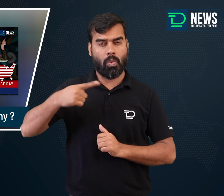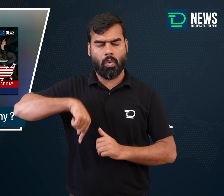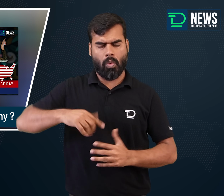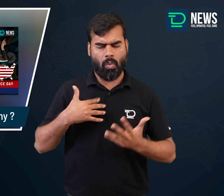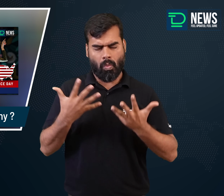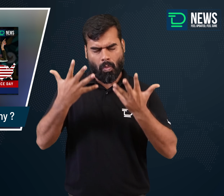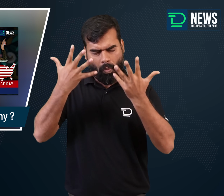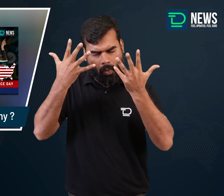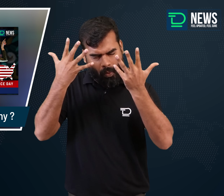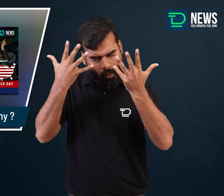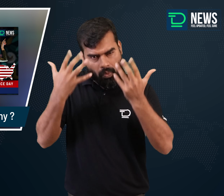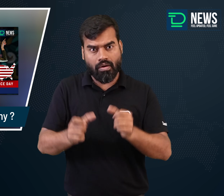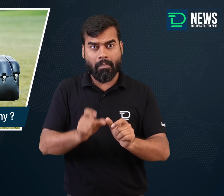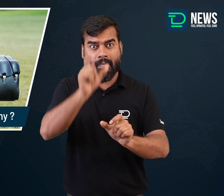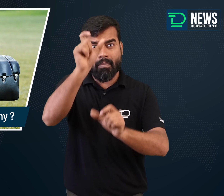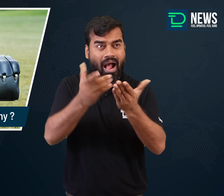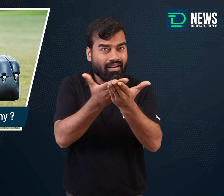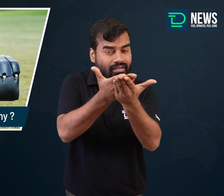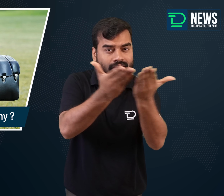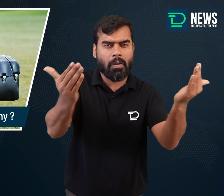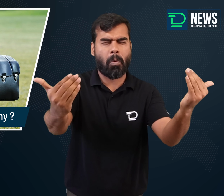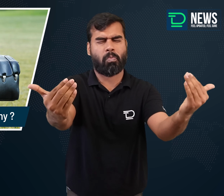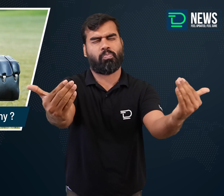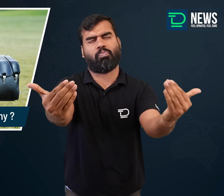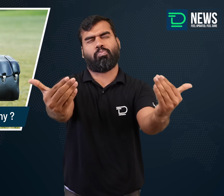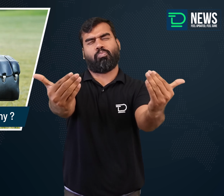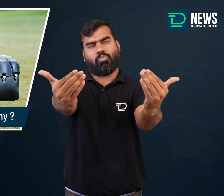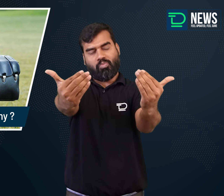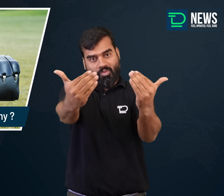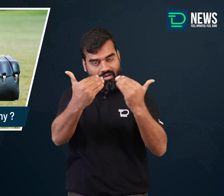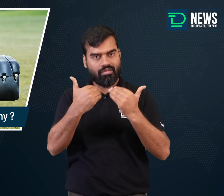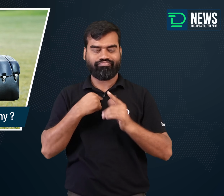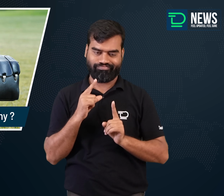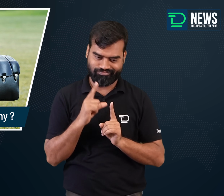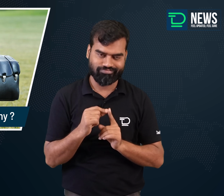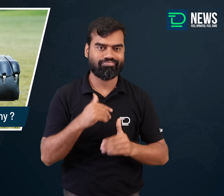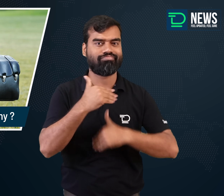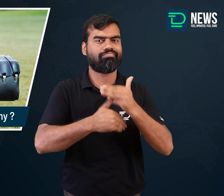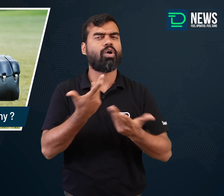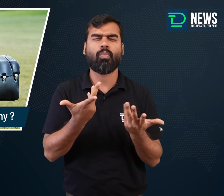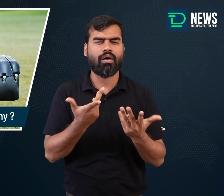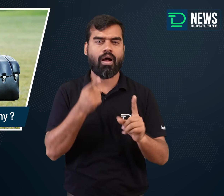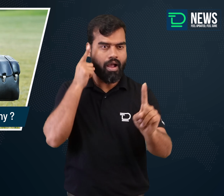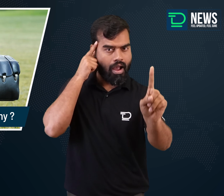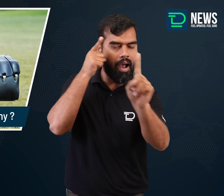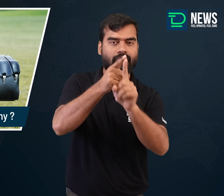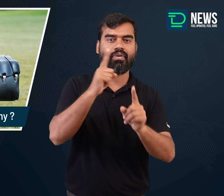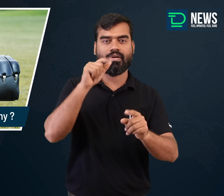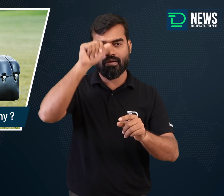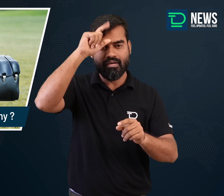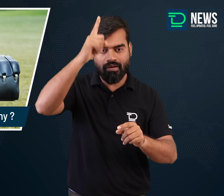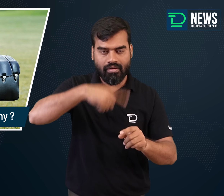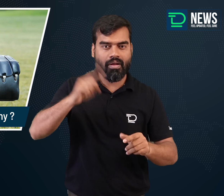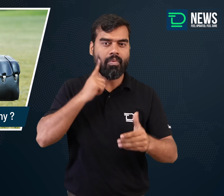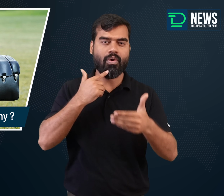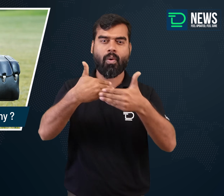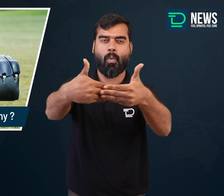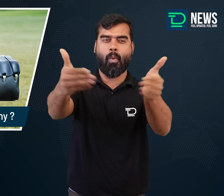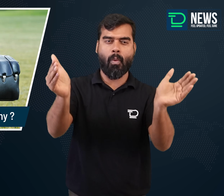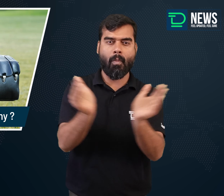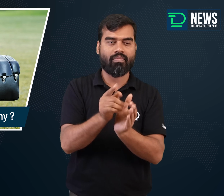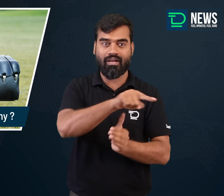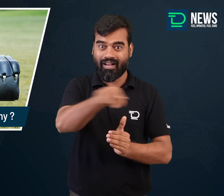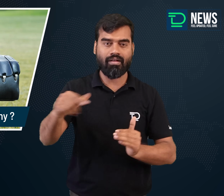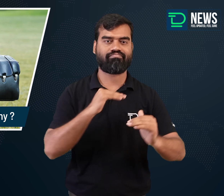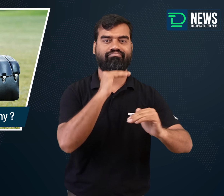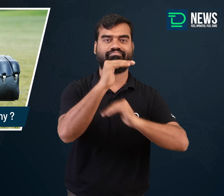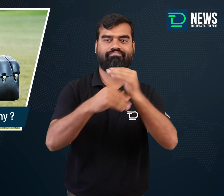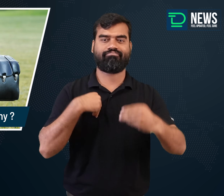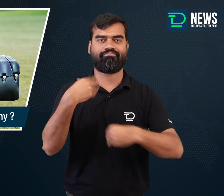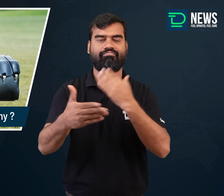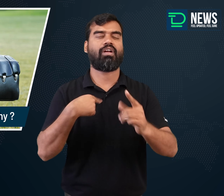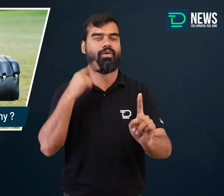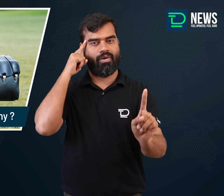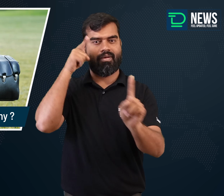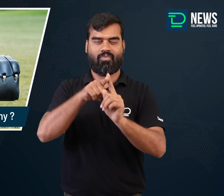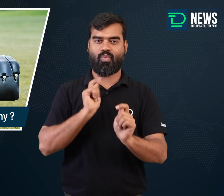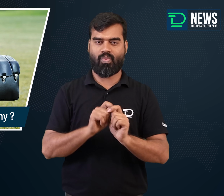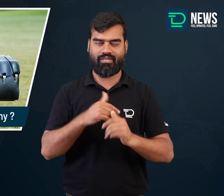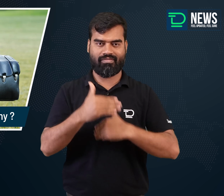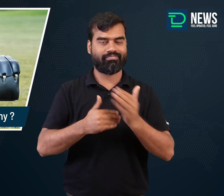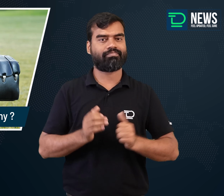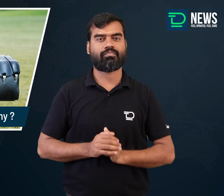We need all your support for us to do more and more towards Deaf community.